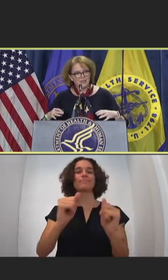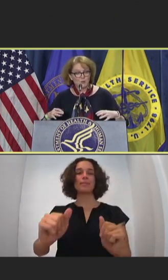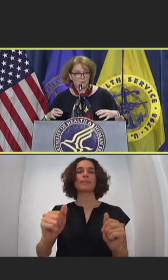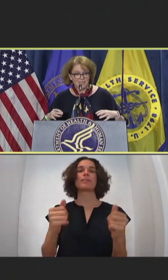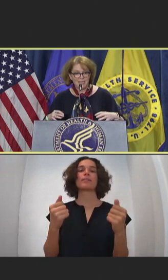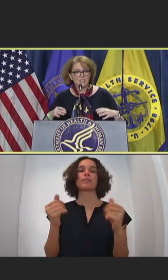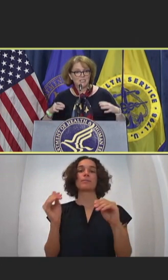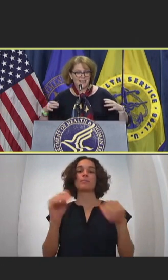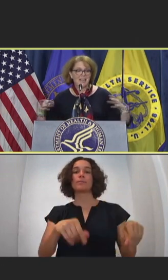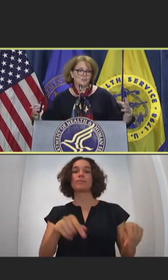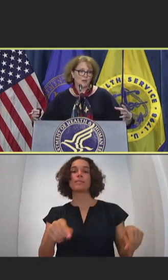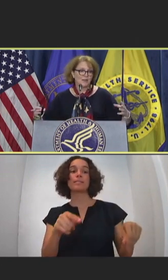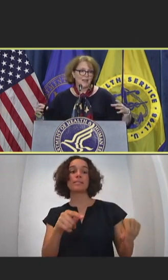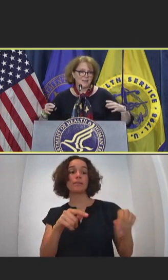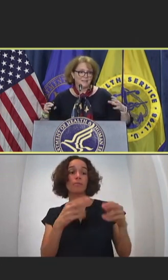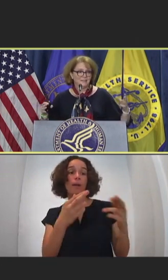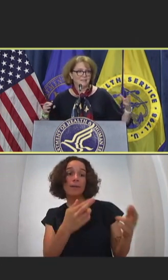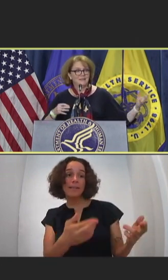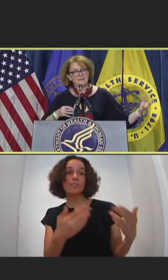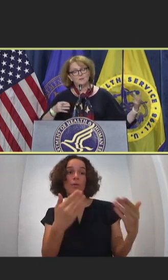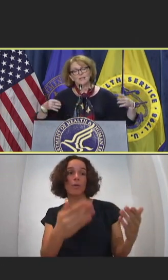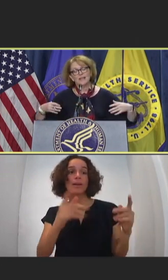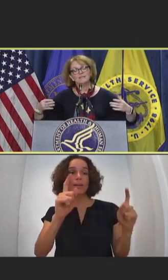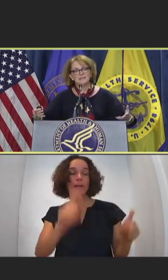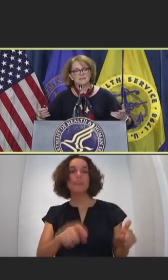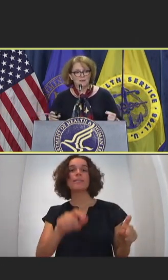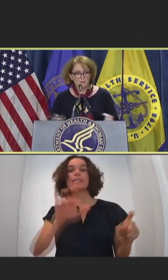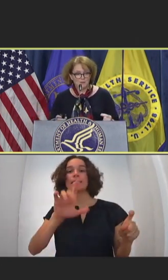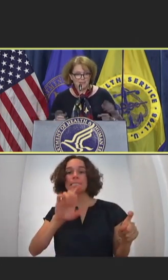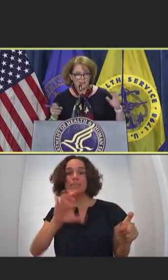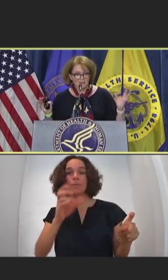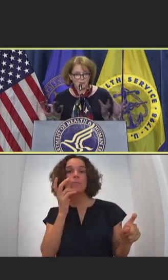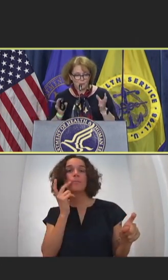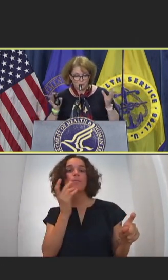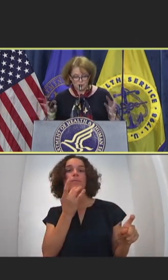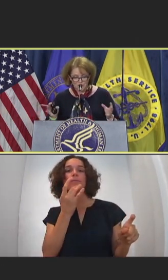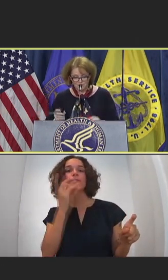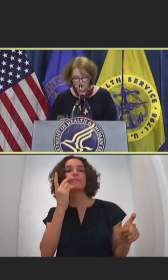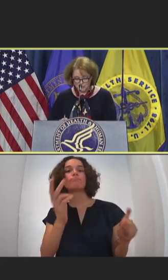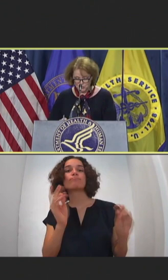recommendations as CDC would like to see them implemented until we resolve the insurance